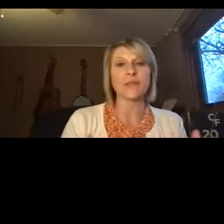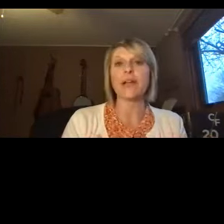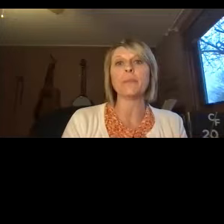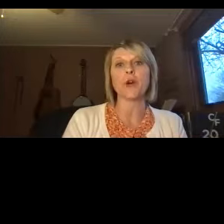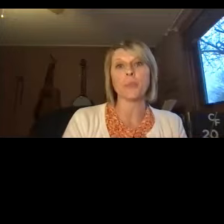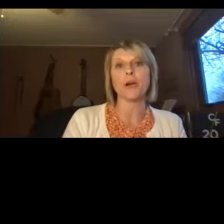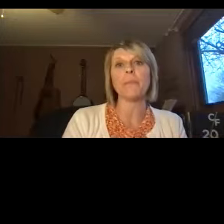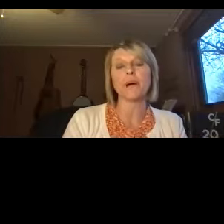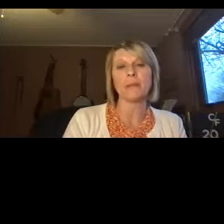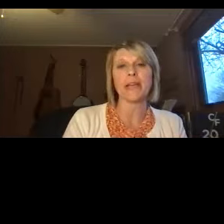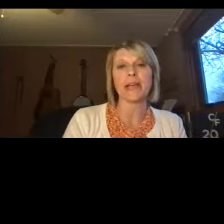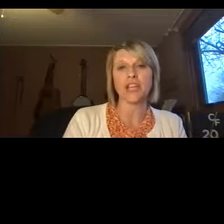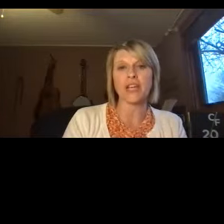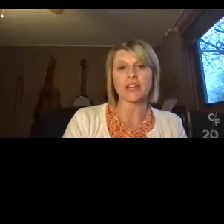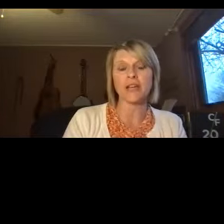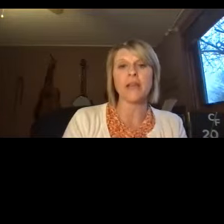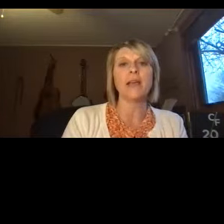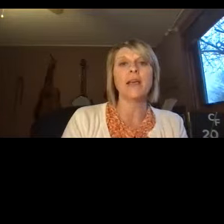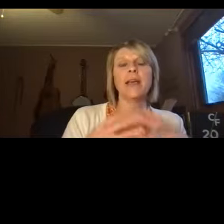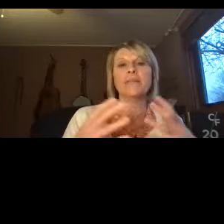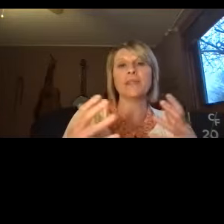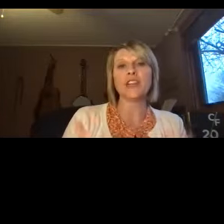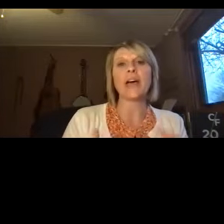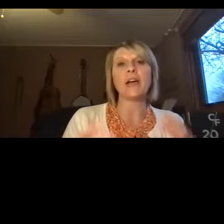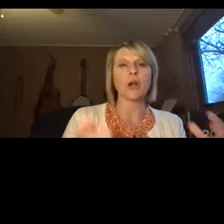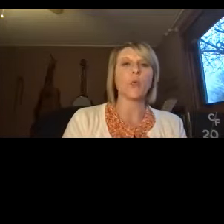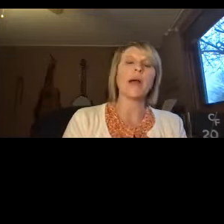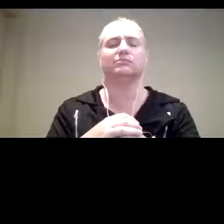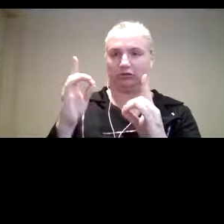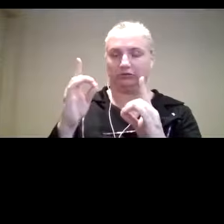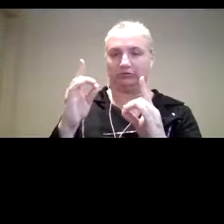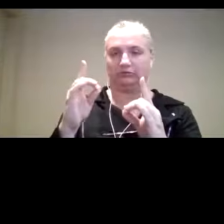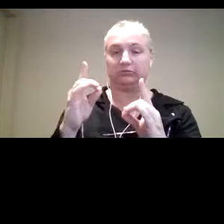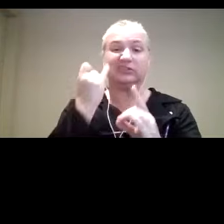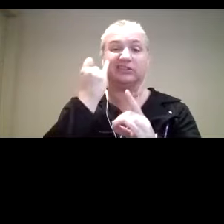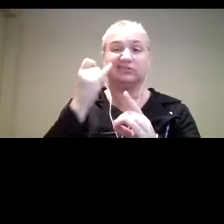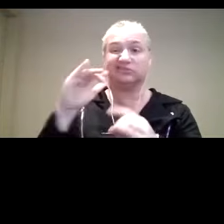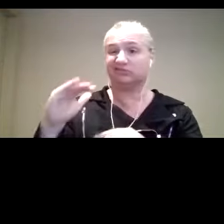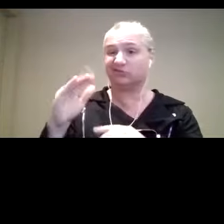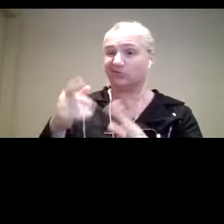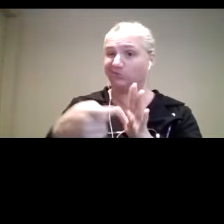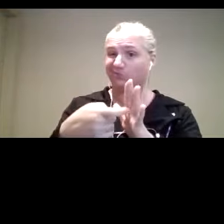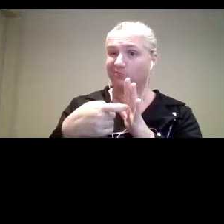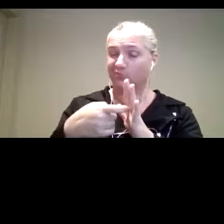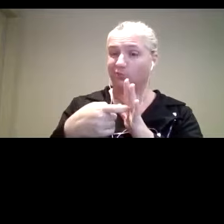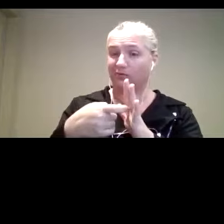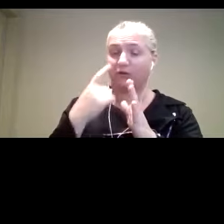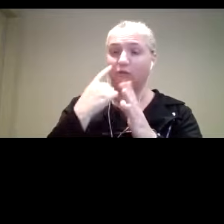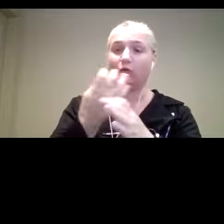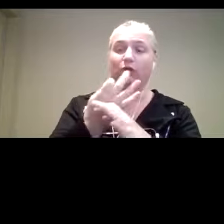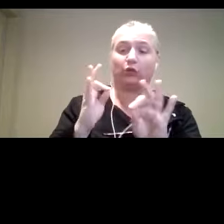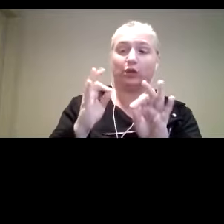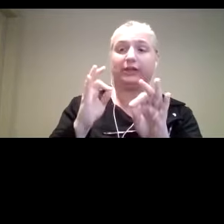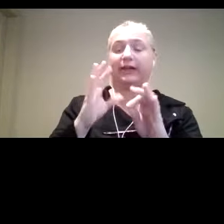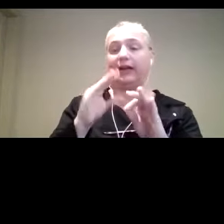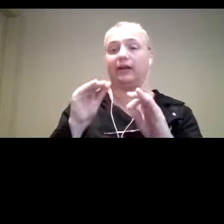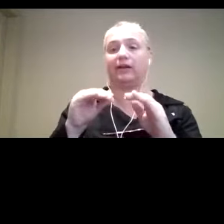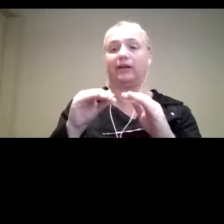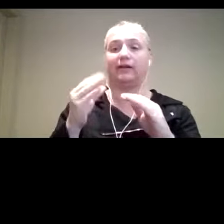Free and appropriate public education. If the child requires services to access their free and appropriate public education,